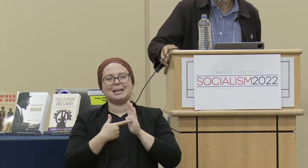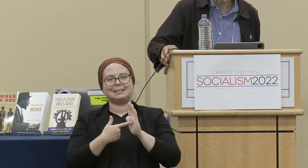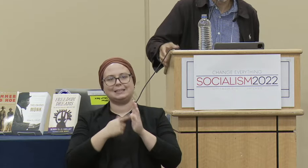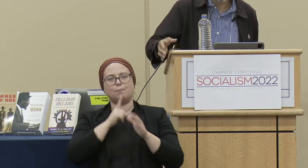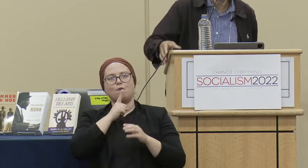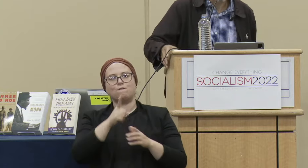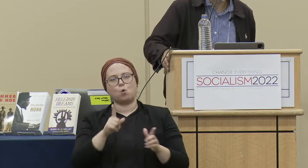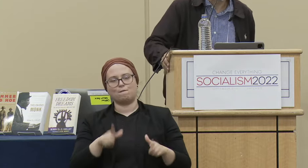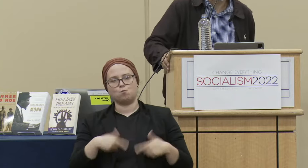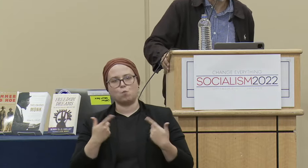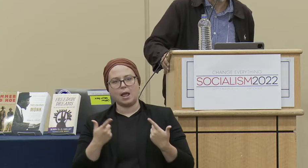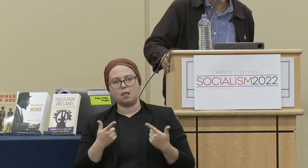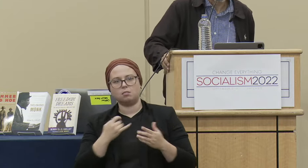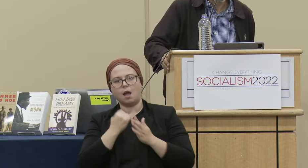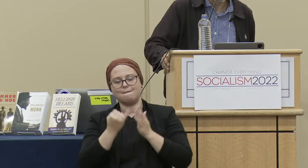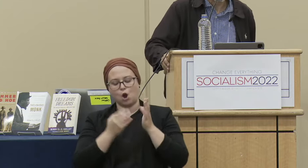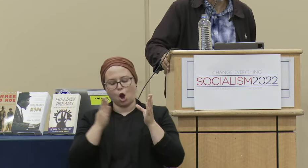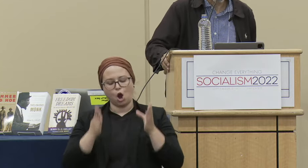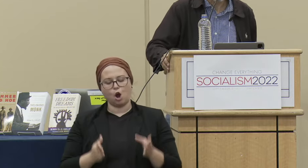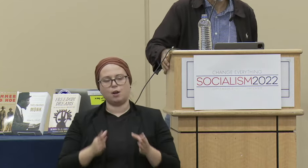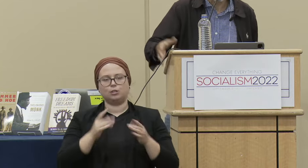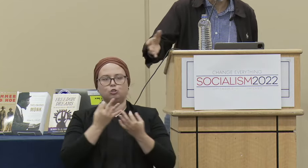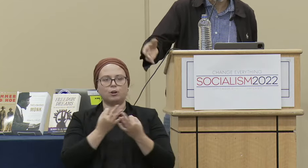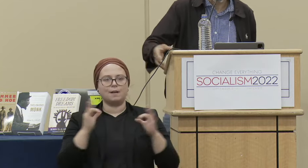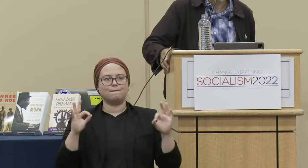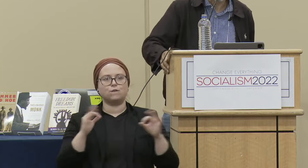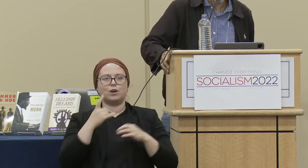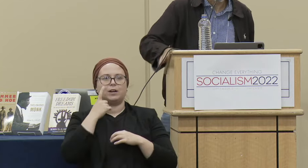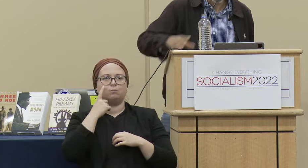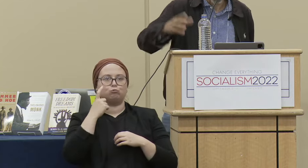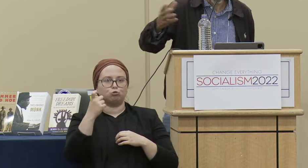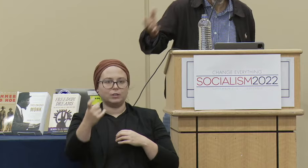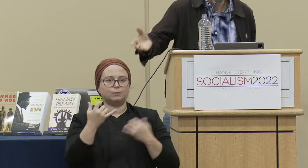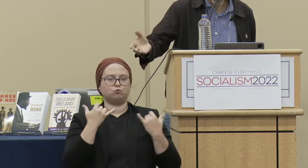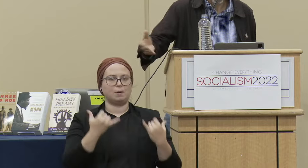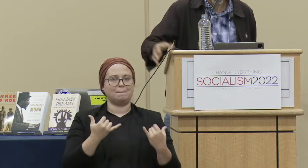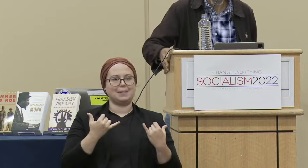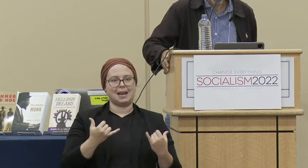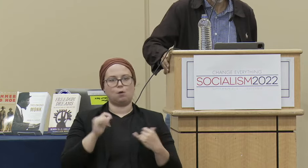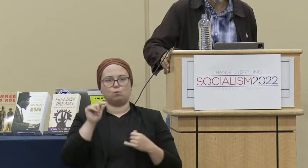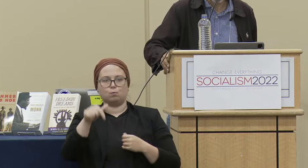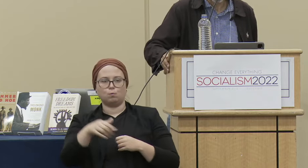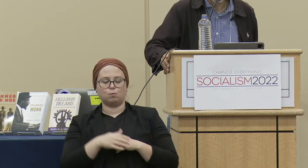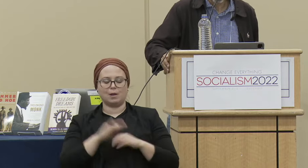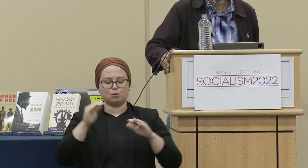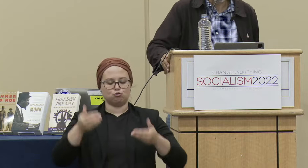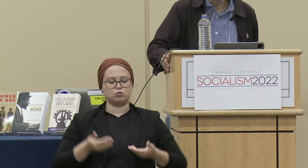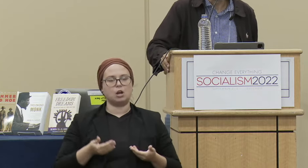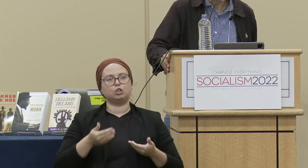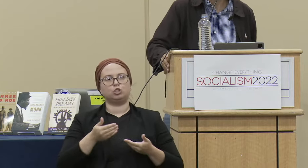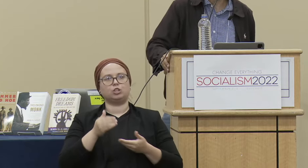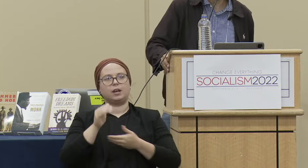examples of real life artists turning freedom dreams from noun to verb. In the introduction to this volume,